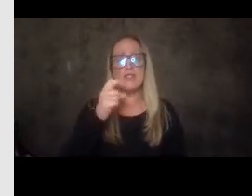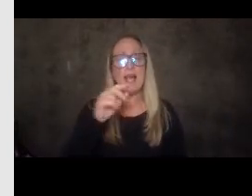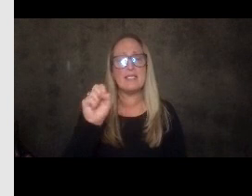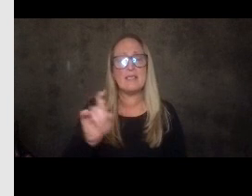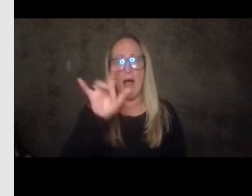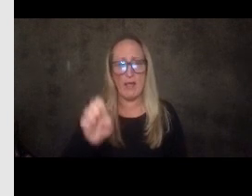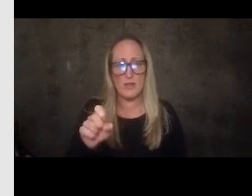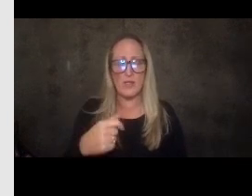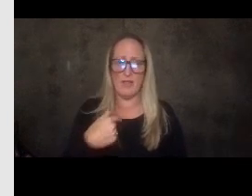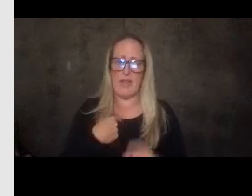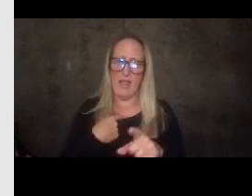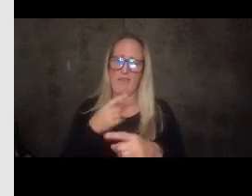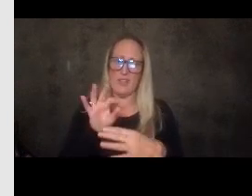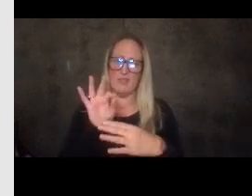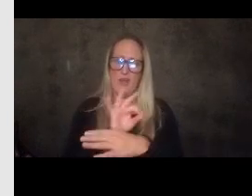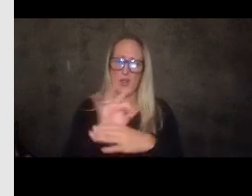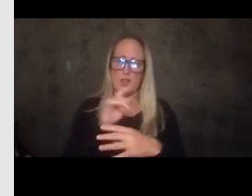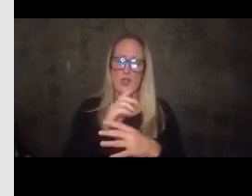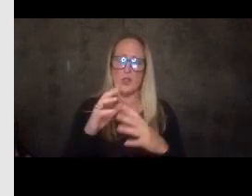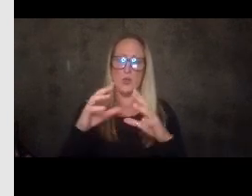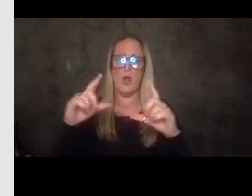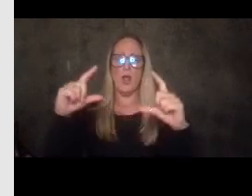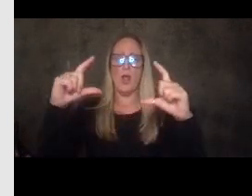this functionality to collapse text underneath of them.